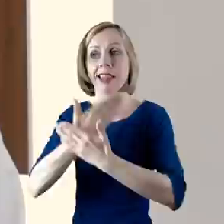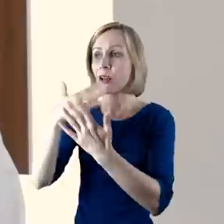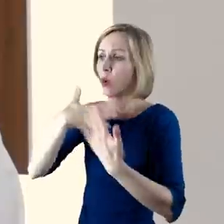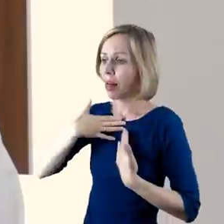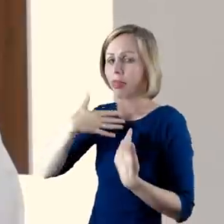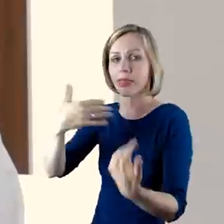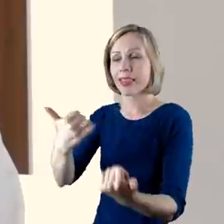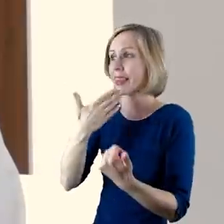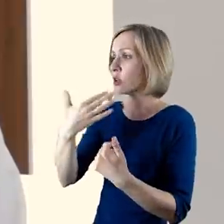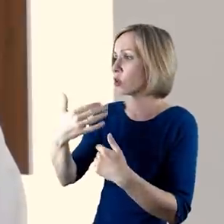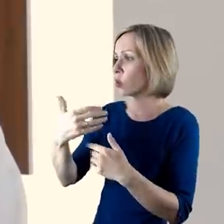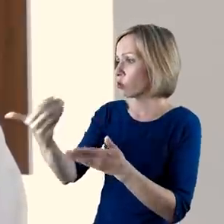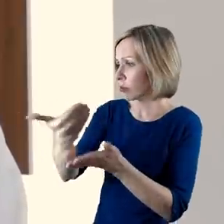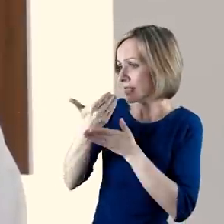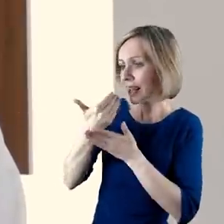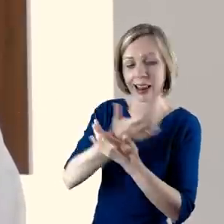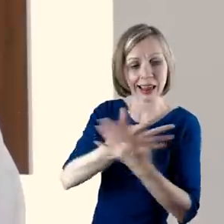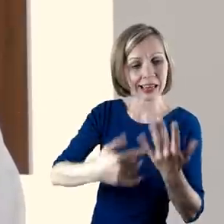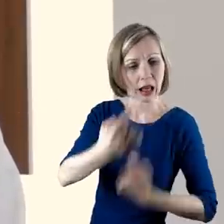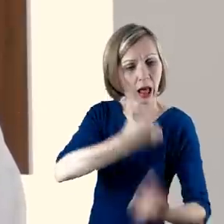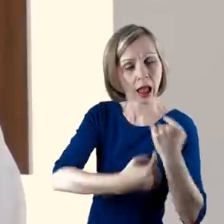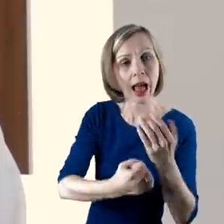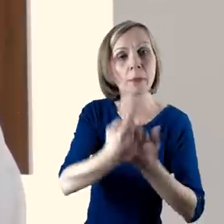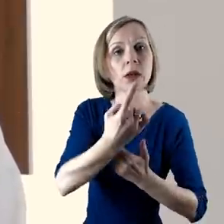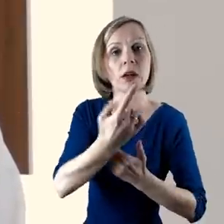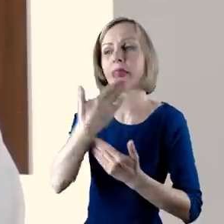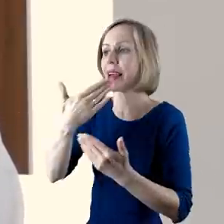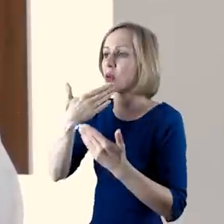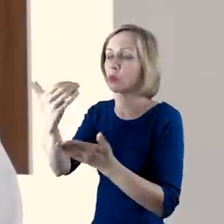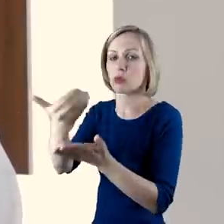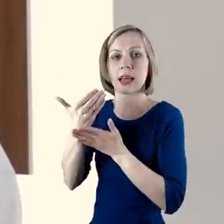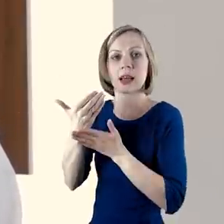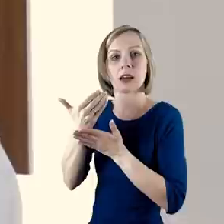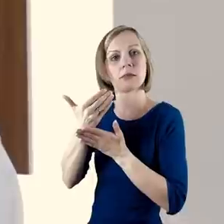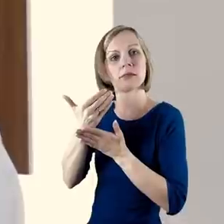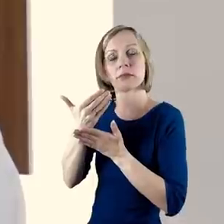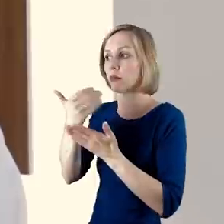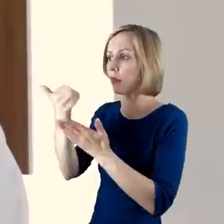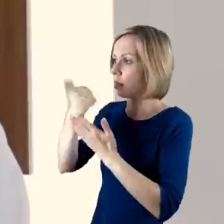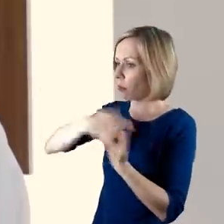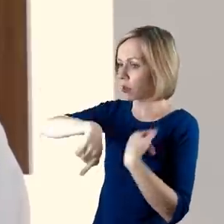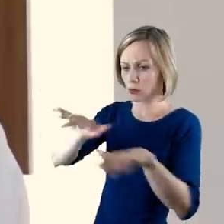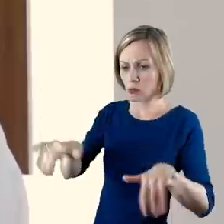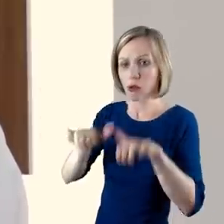Thank you for protecting us from evil. Help us to do the right thing in life before your eyes.